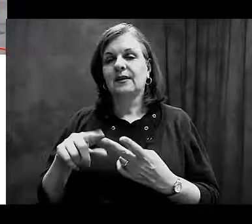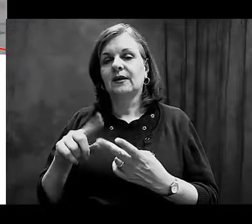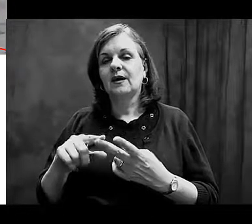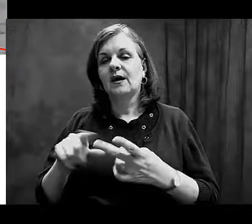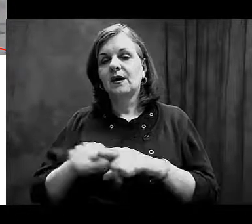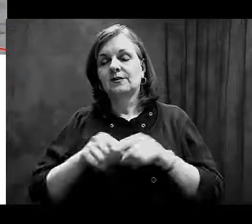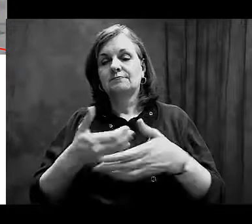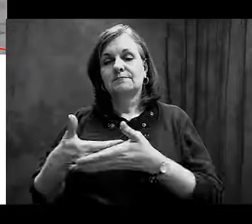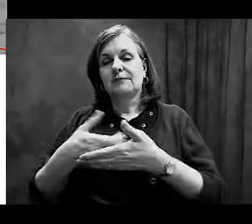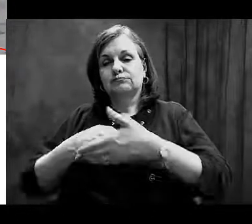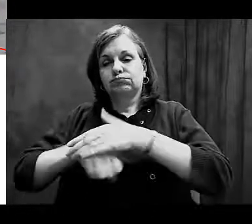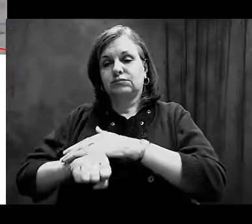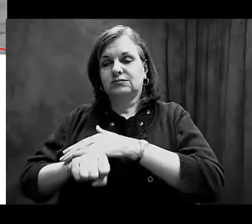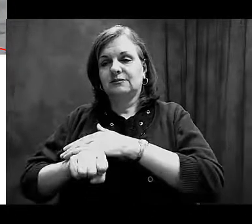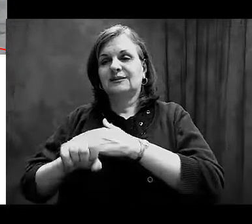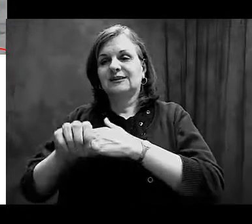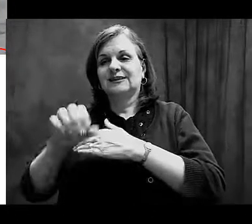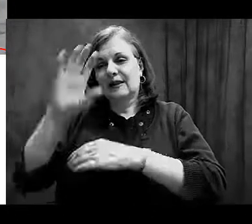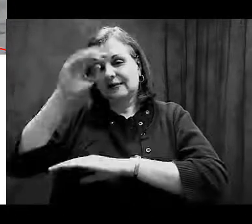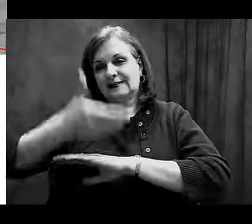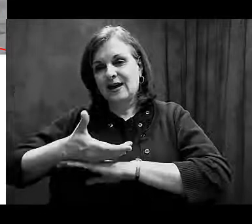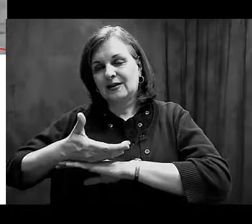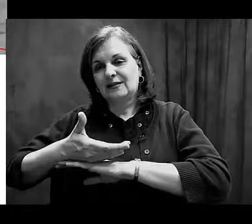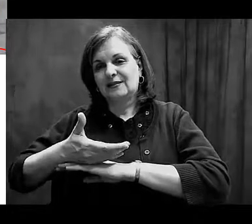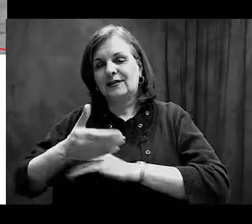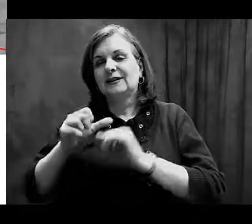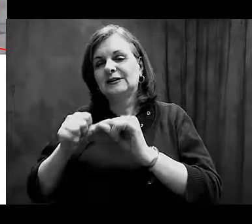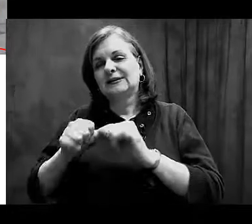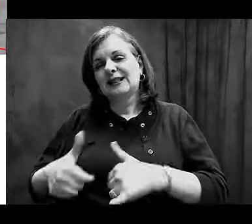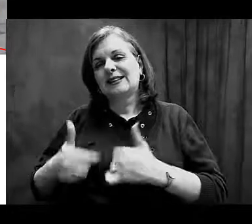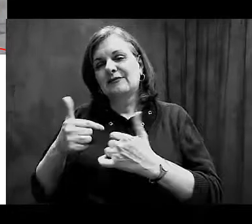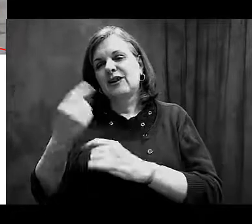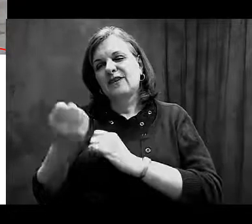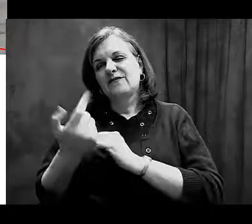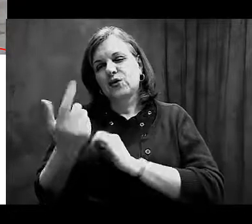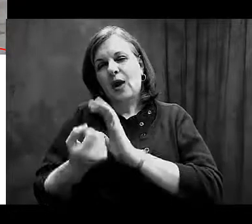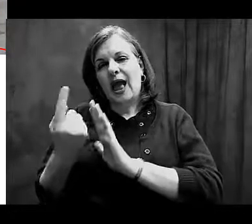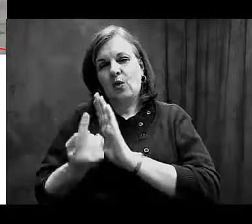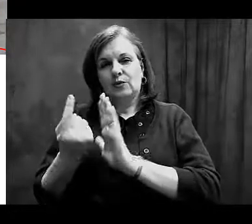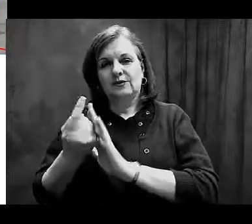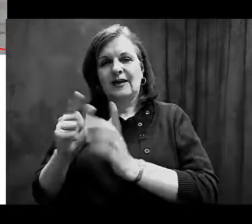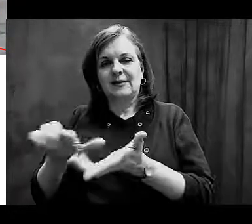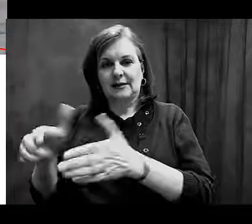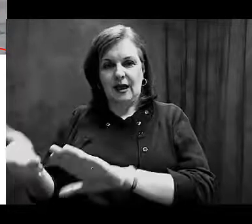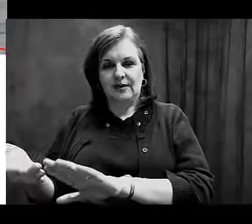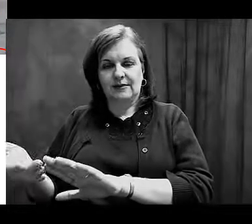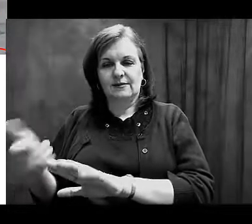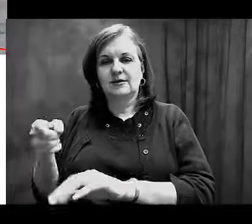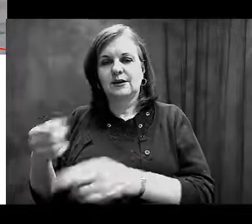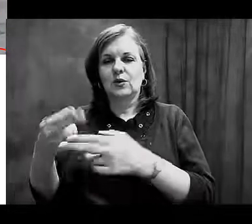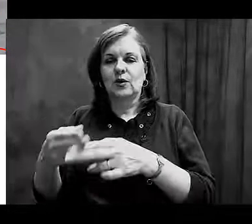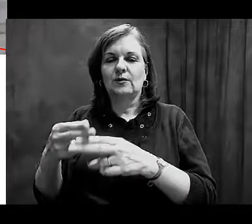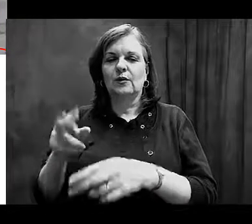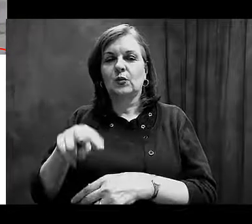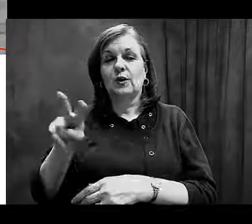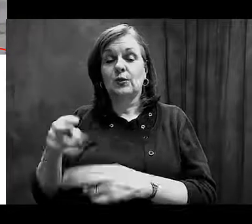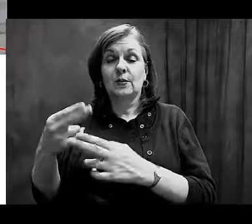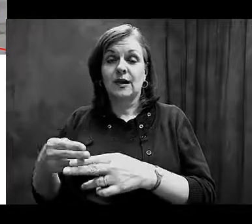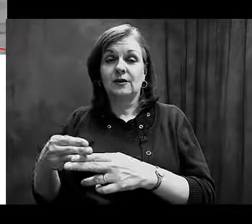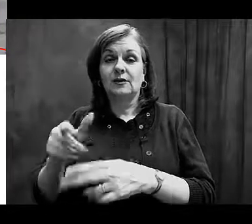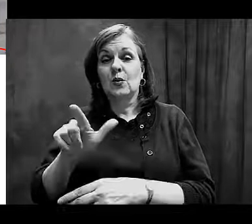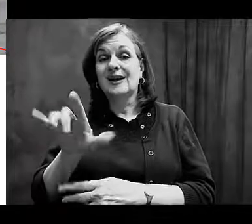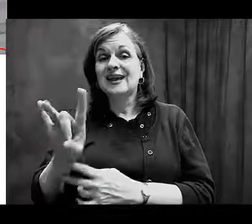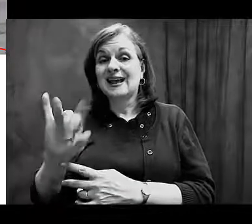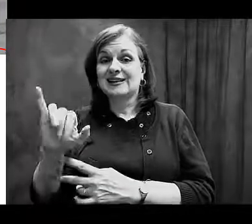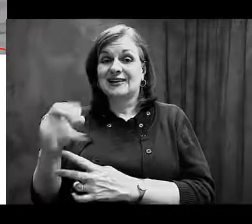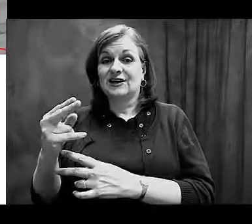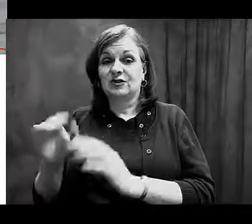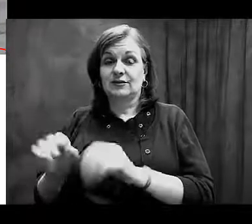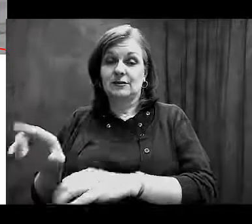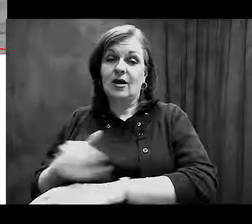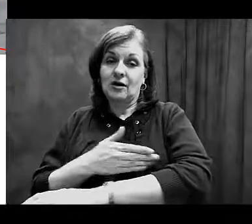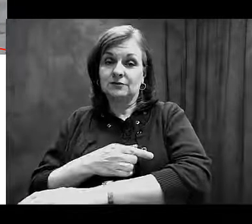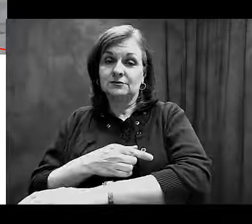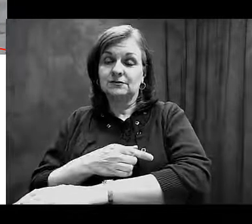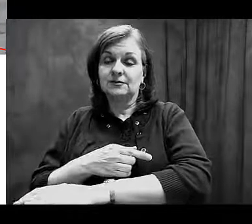they also had a son who lived to be several hours old but didn't survive he was 22 lb. 28 inches long!